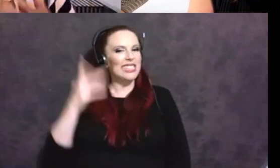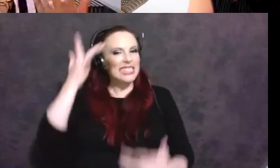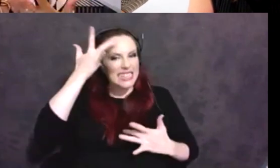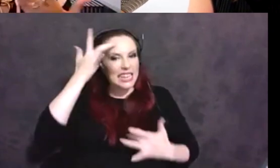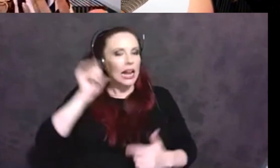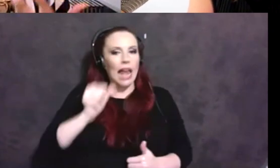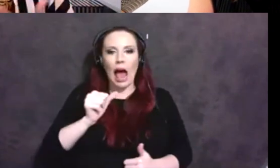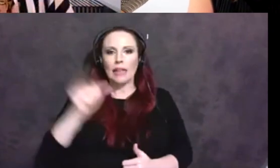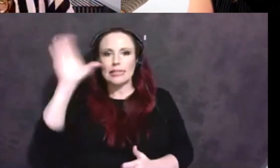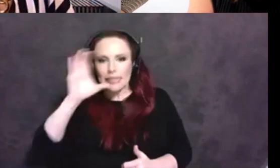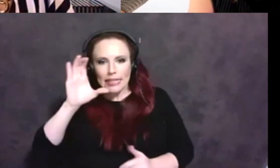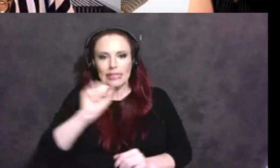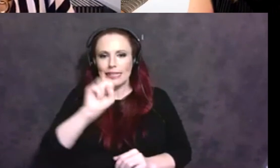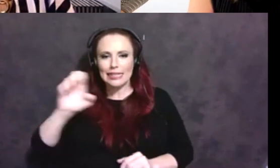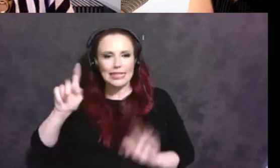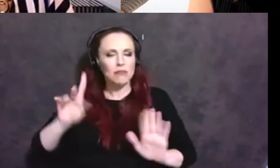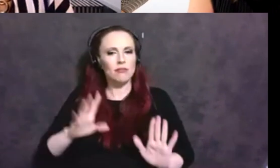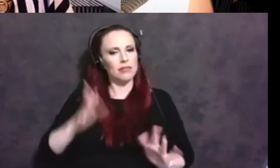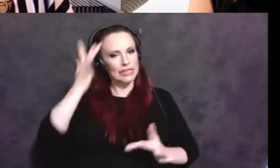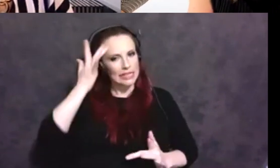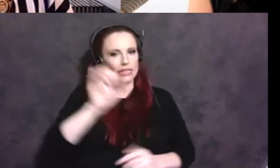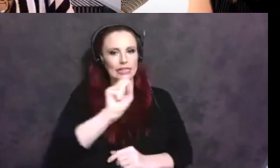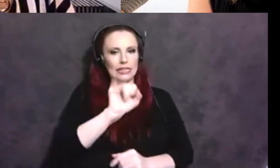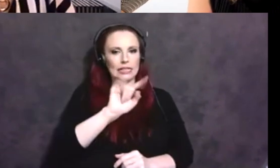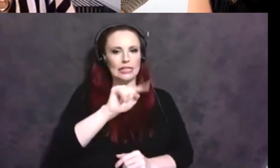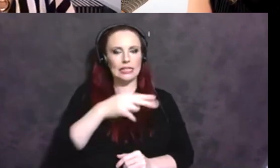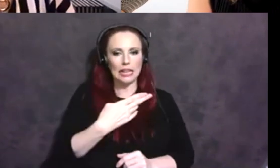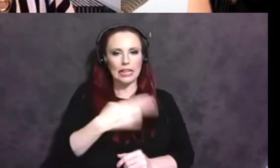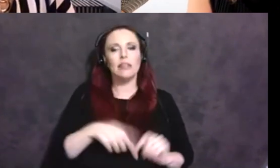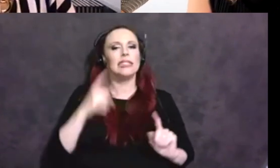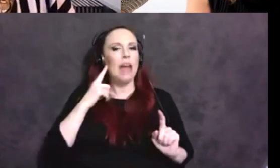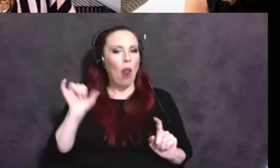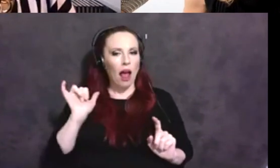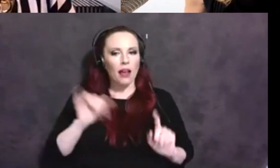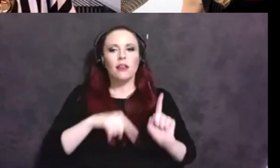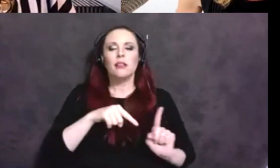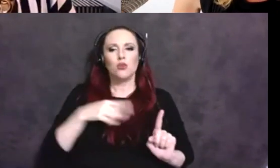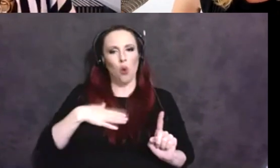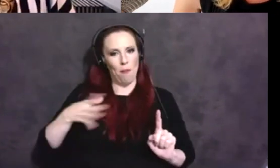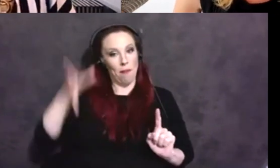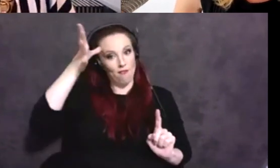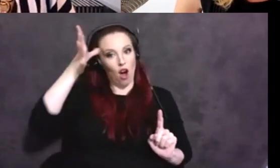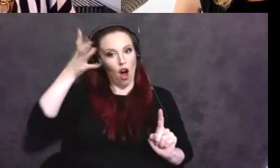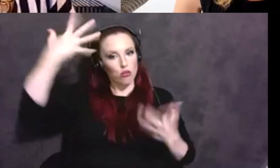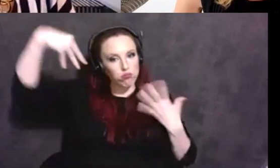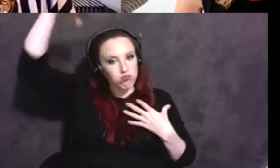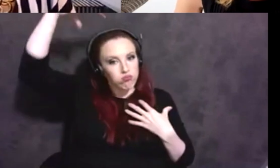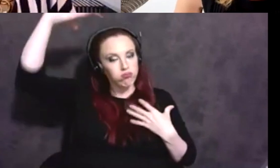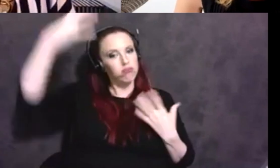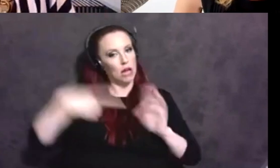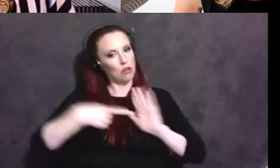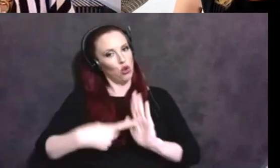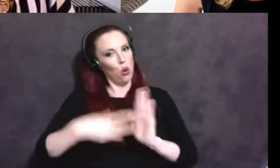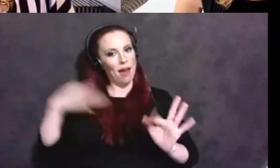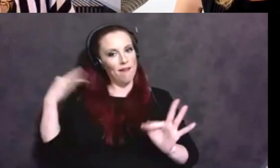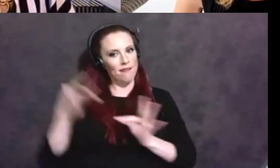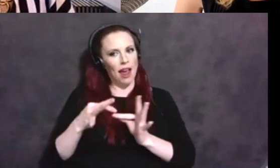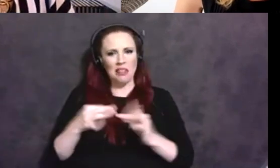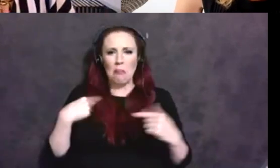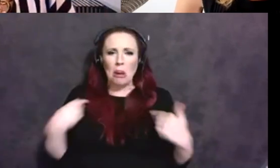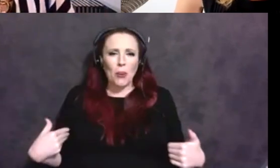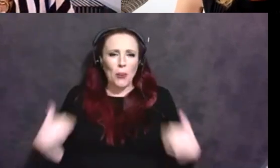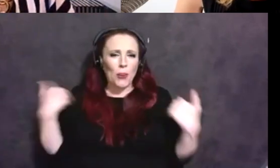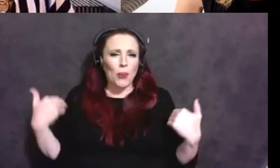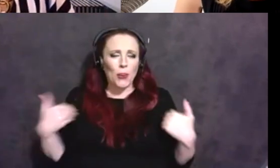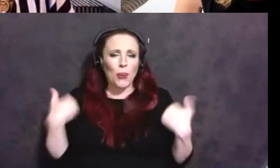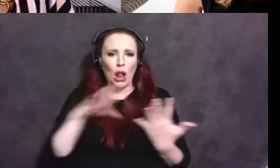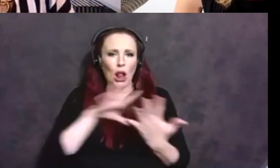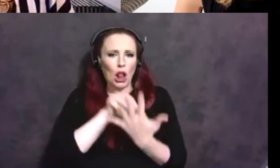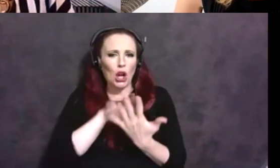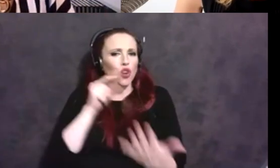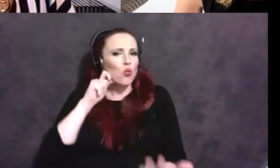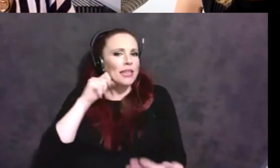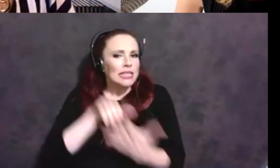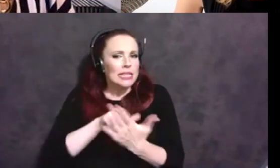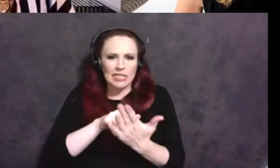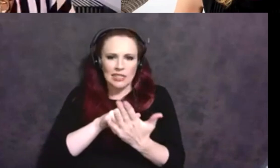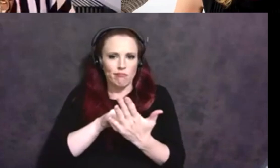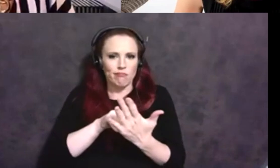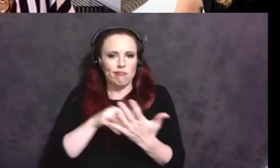when where say Sikh, my father wears a turban which is a clear distinguisher of my faith.